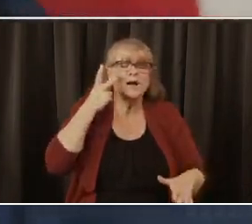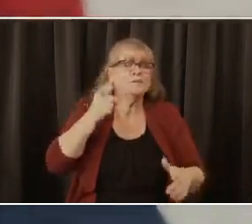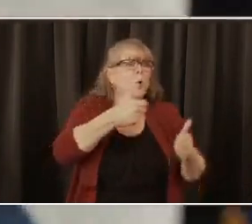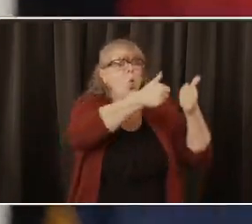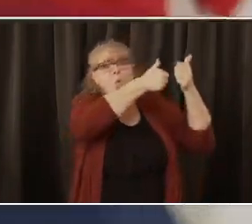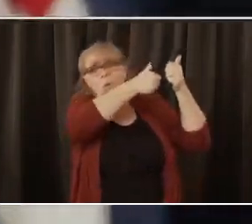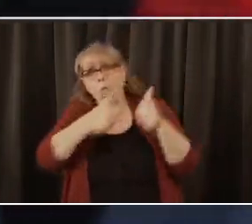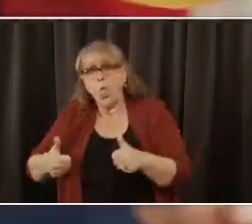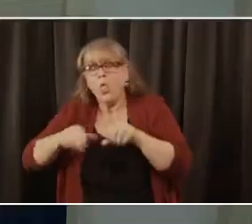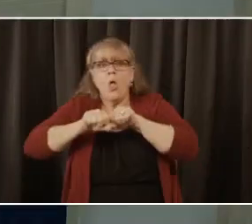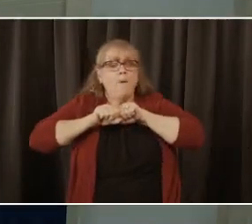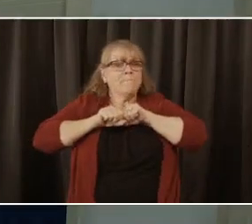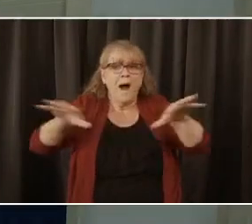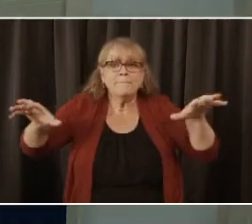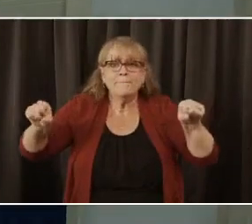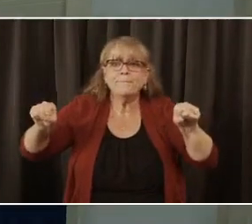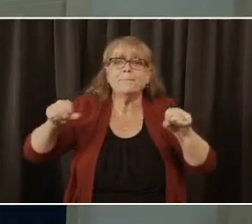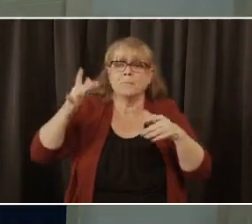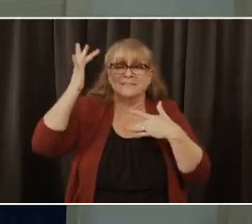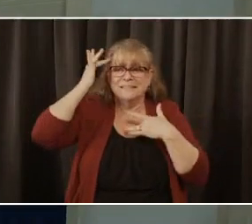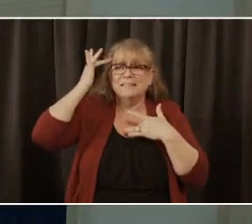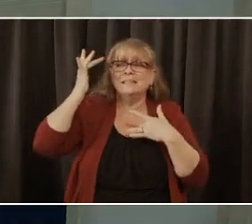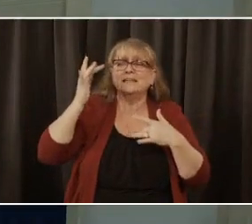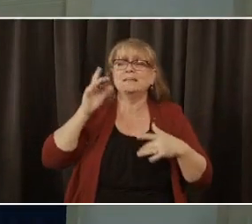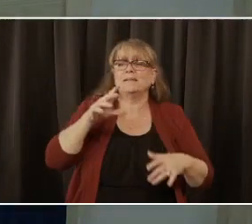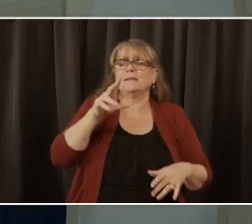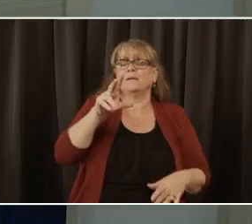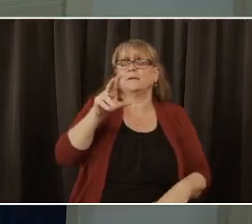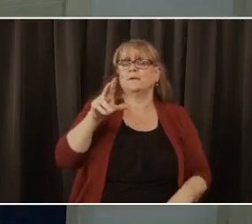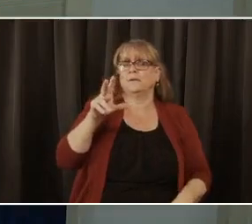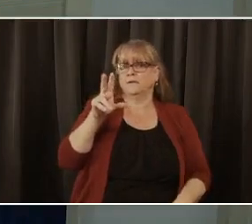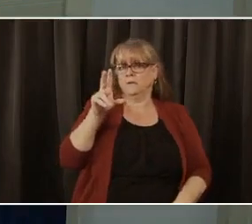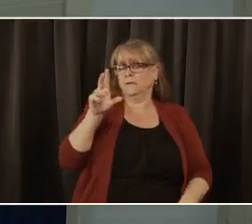Thank you, Governor. It's hard to believe that we're actually getting to a place now where we're